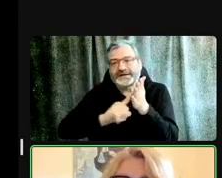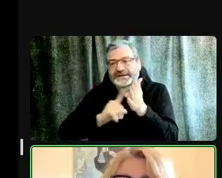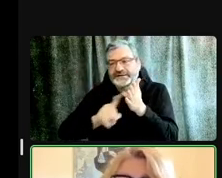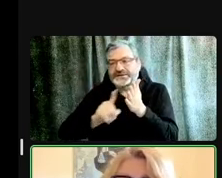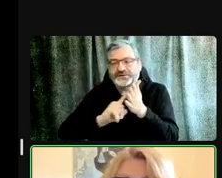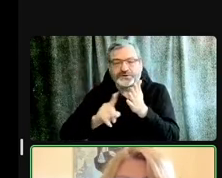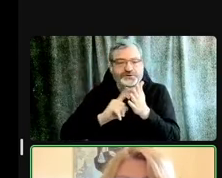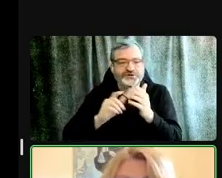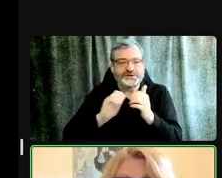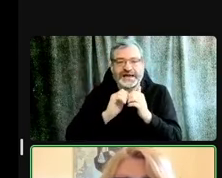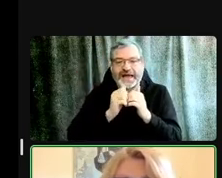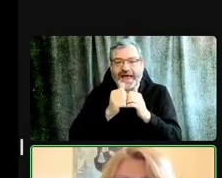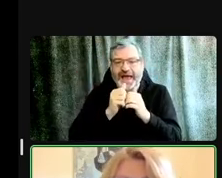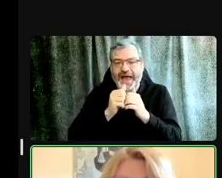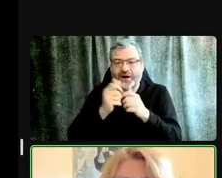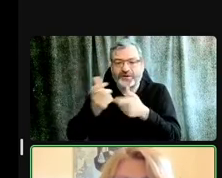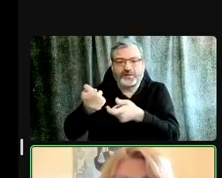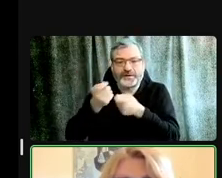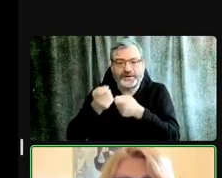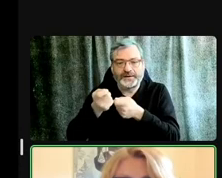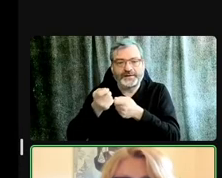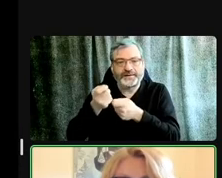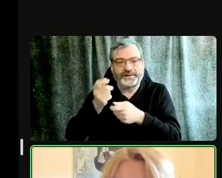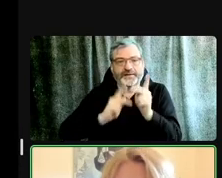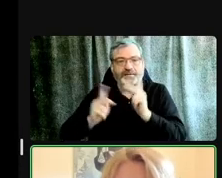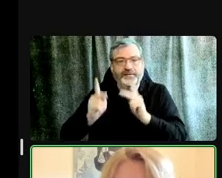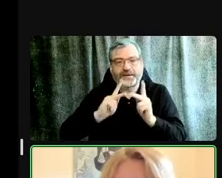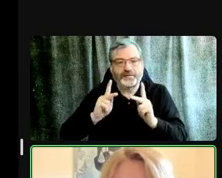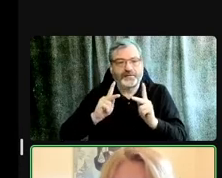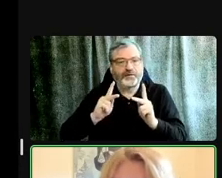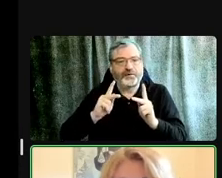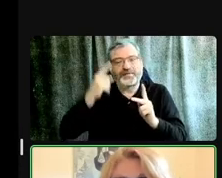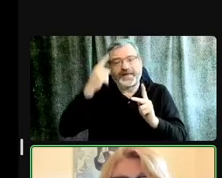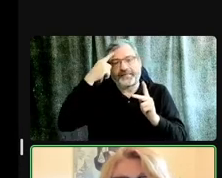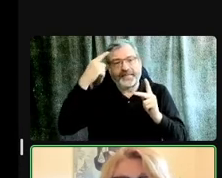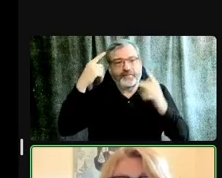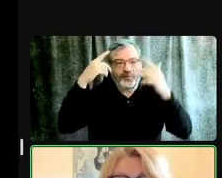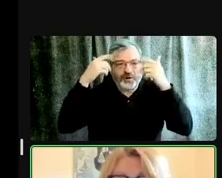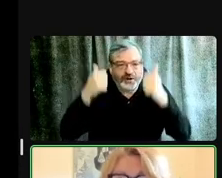and memory care community into the Museum for programs.